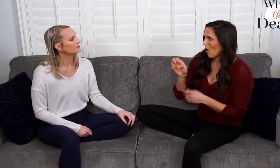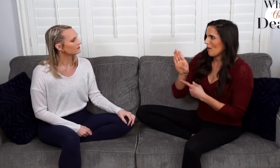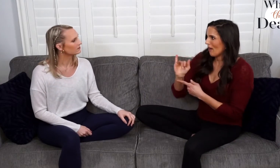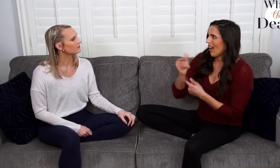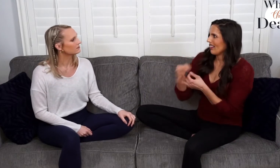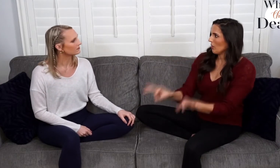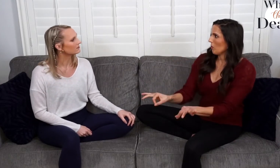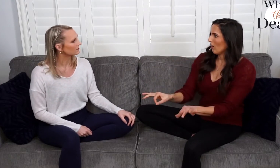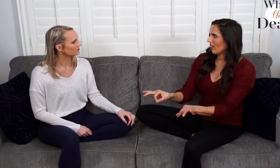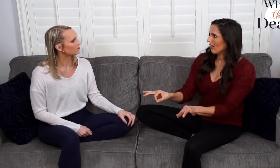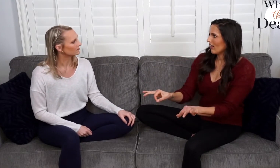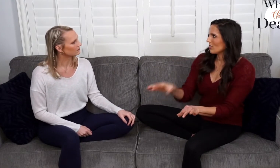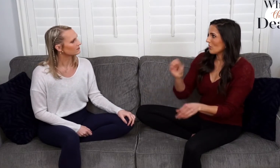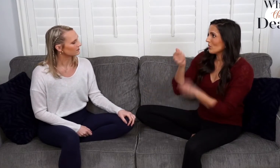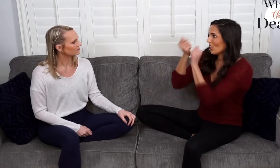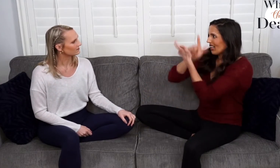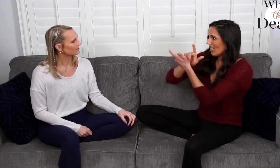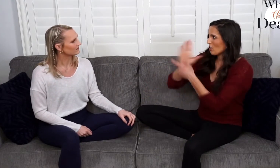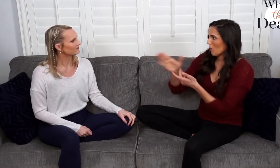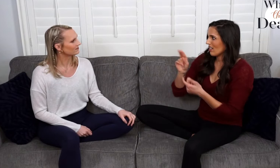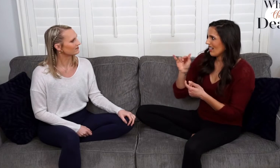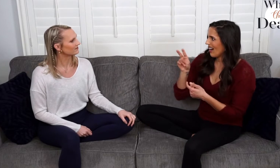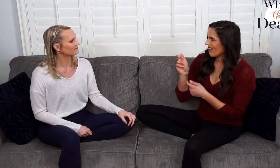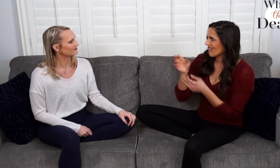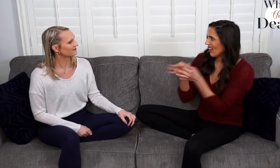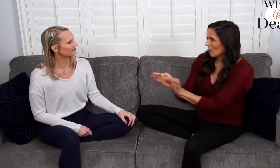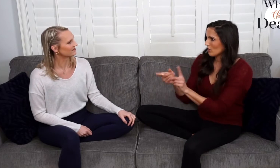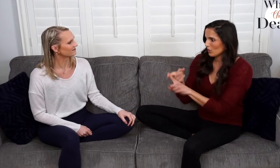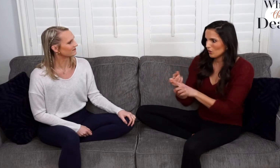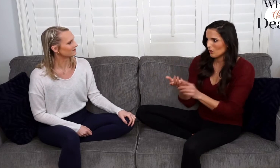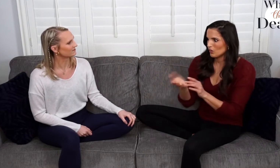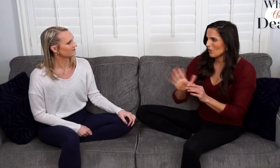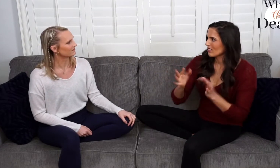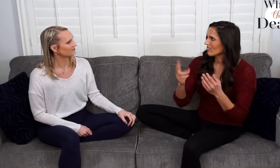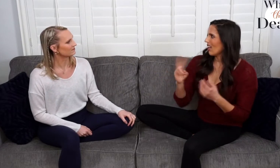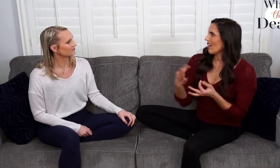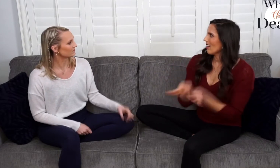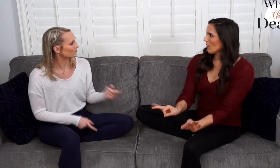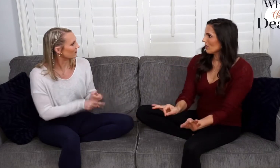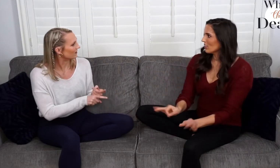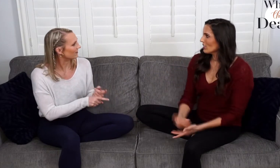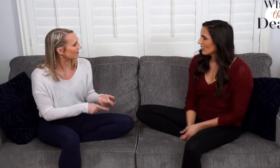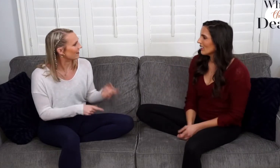because you are Bilingual. You had to translate your native language to your second language.